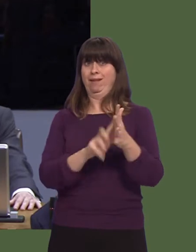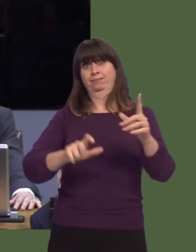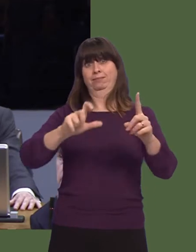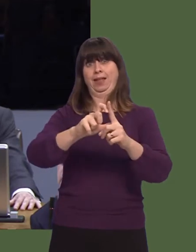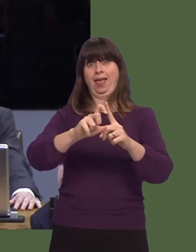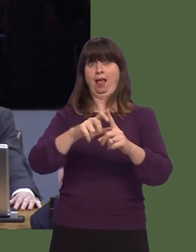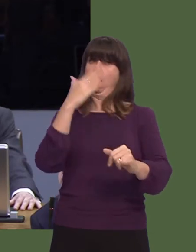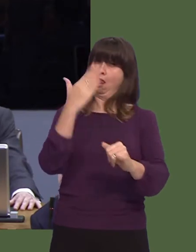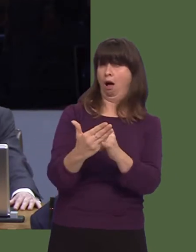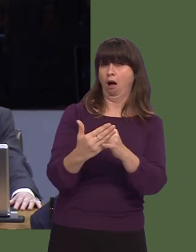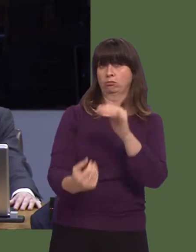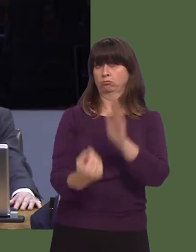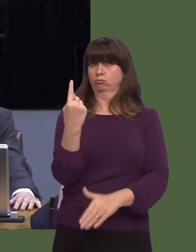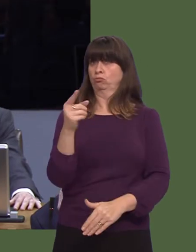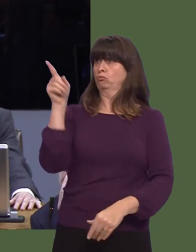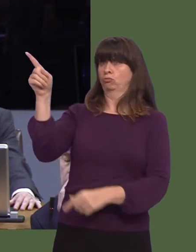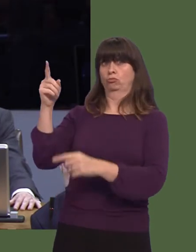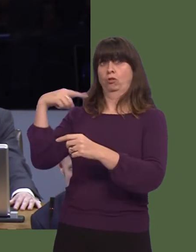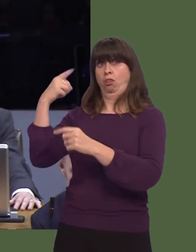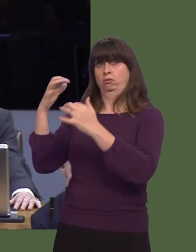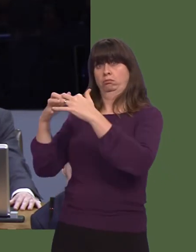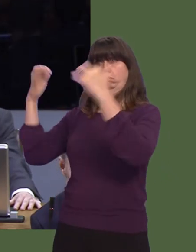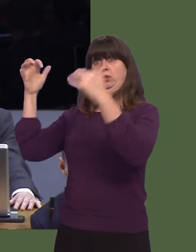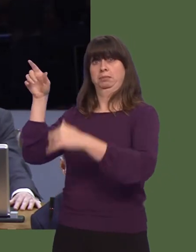wedi cysylltu ‚ nhw yn ddiweddar? Rwy'n gwybod eich bod chi wedi gwneud yn y gorffennol,